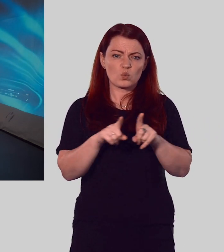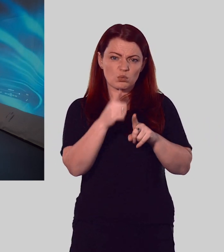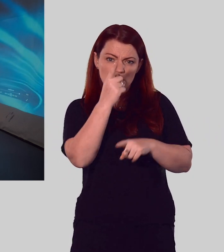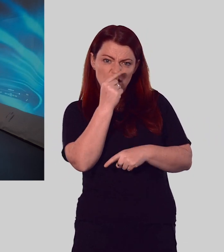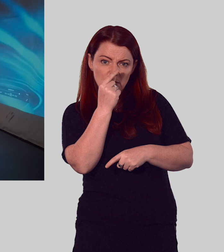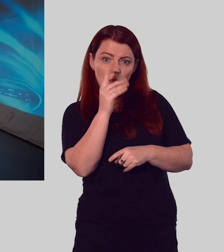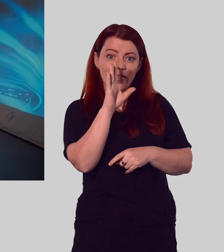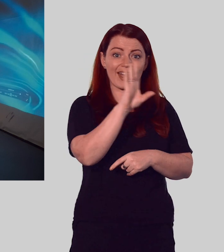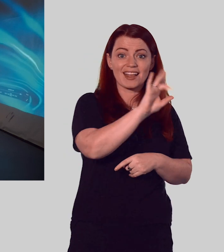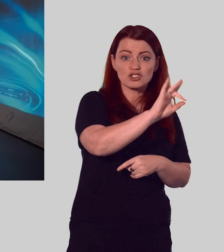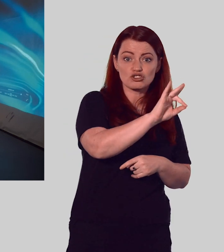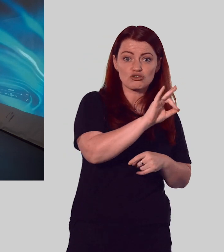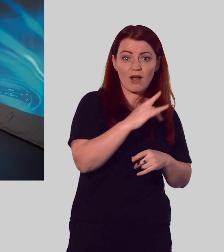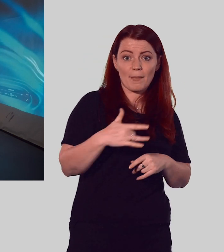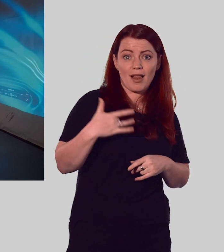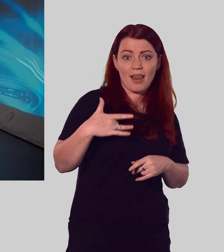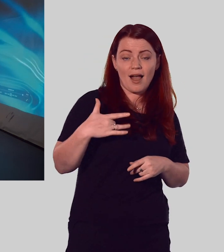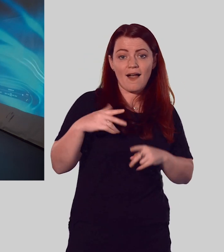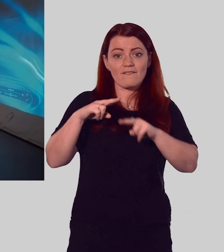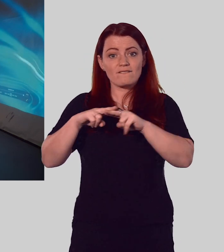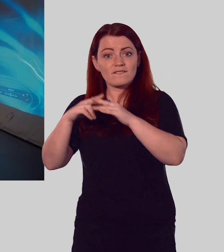Facebook Live or Periscope for Twitter.